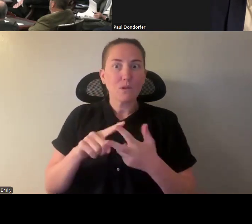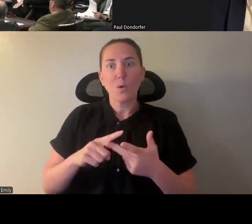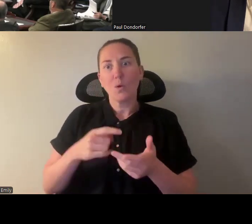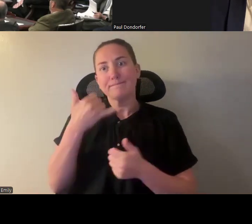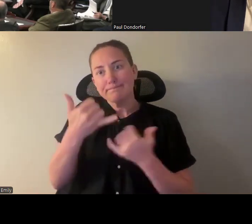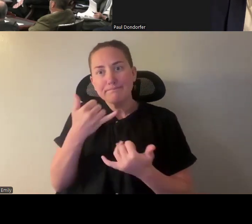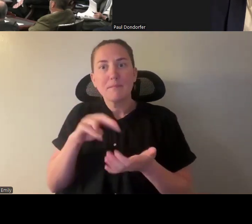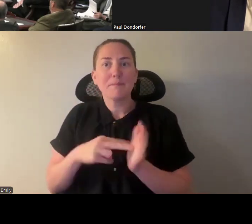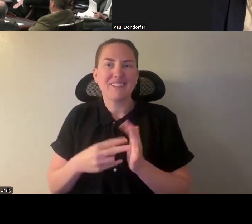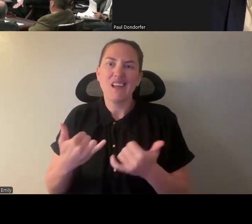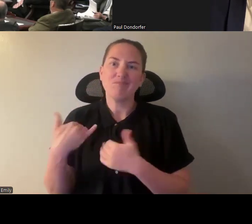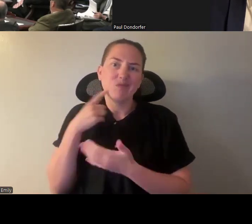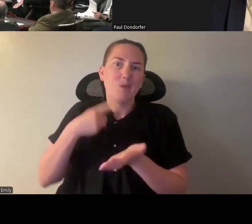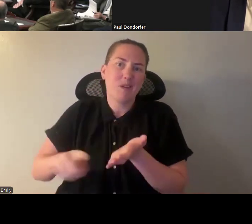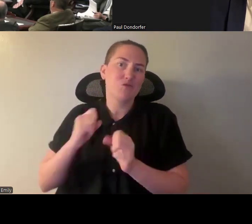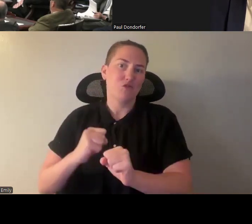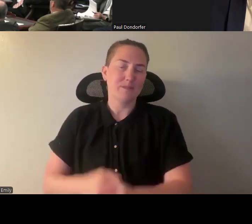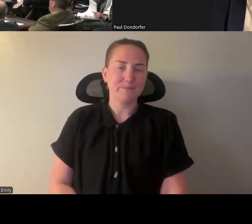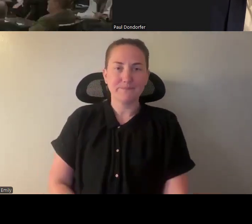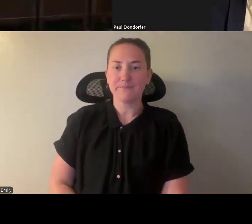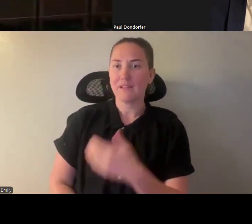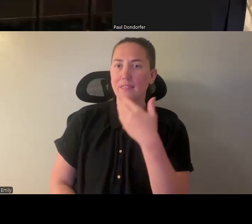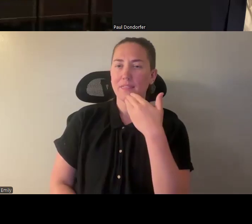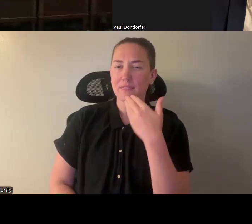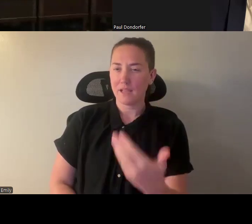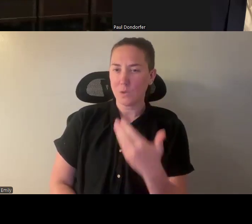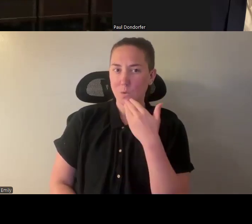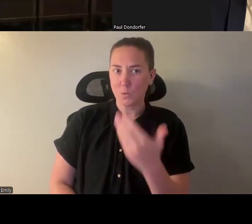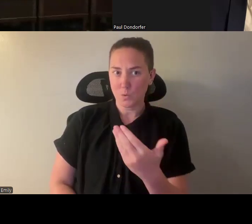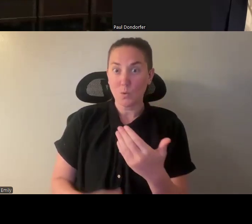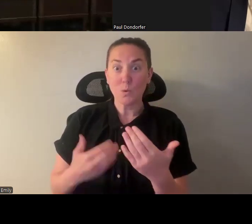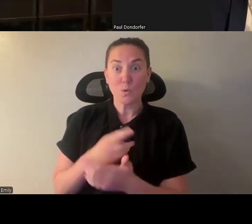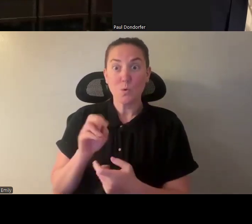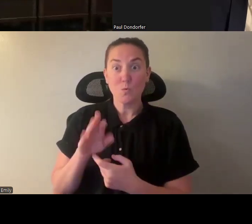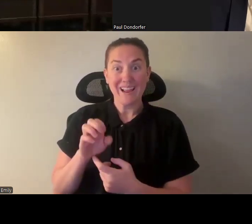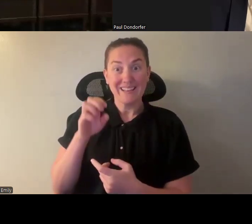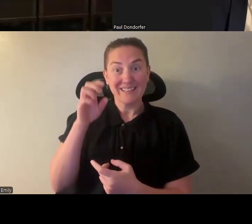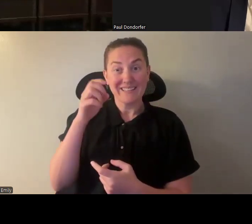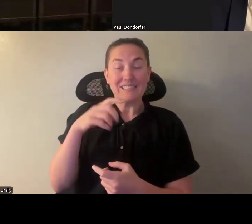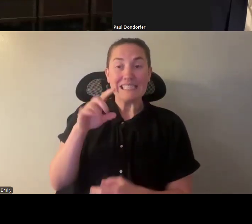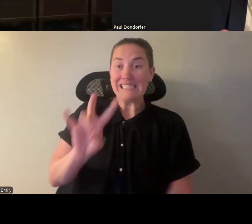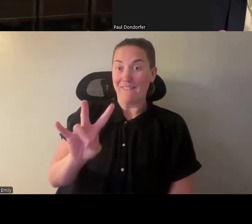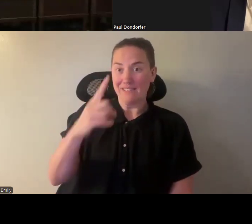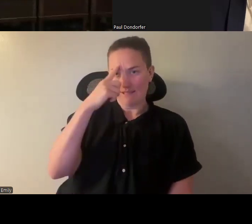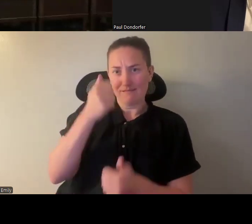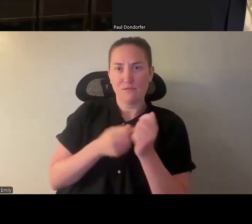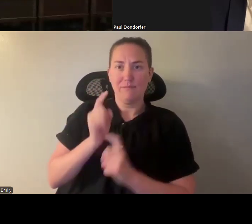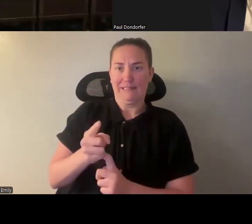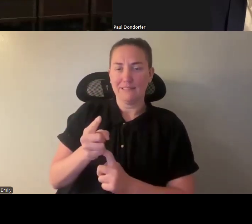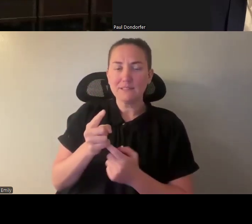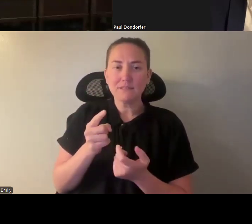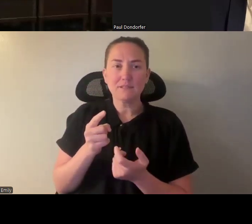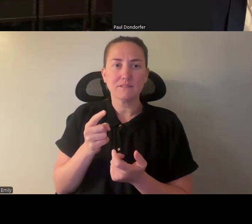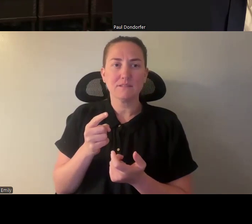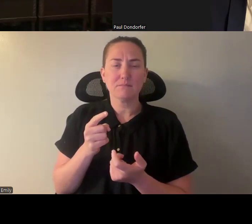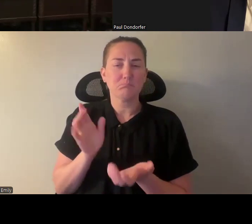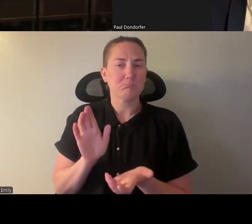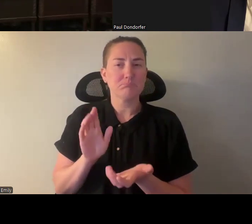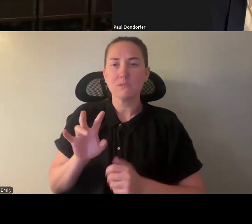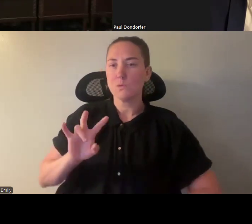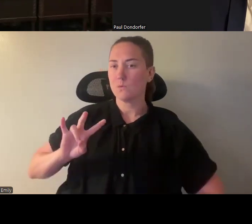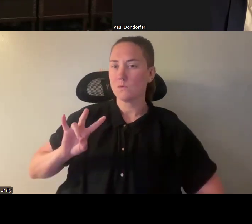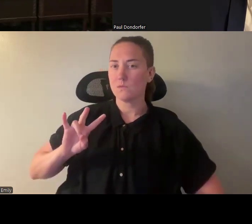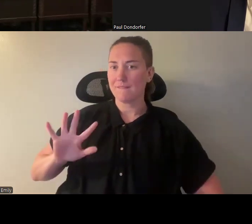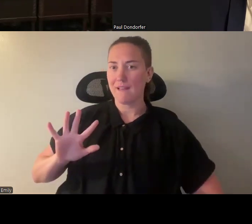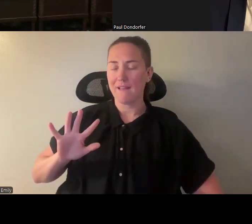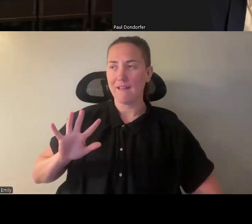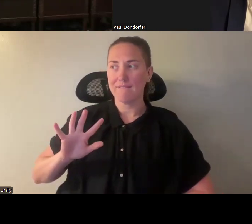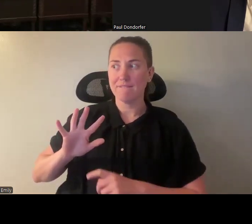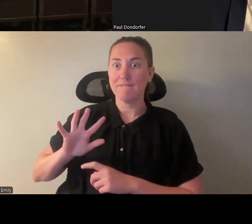those features Thank you The new rate is 7 cents a minute So with the 75 cents I'm sorry 75 minutes